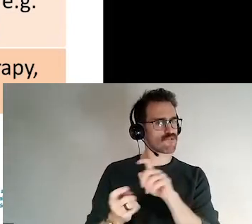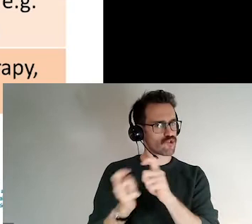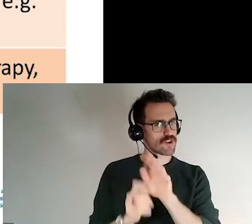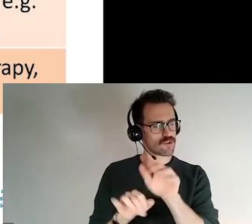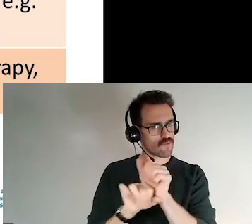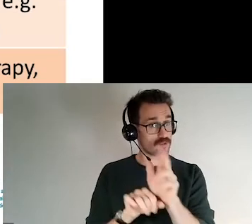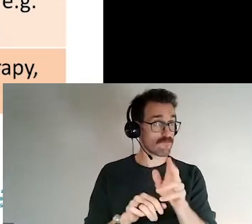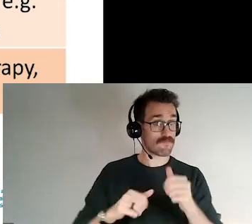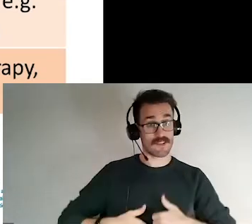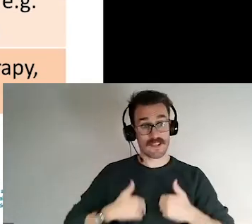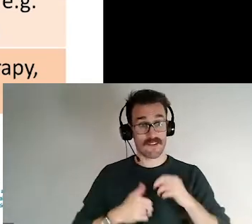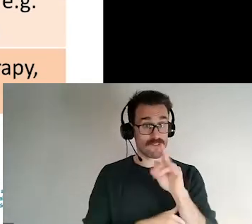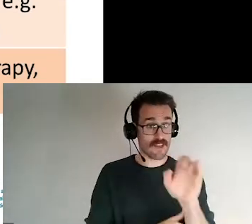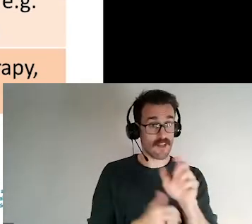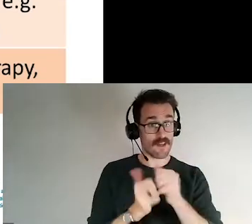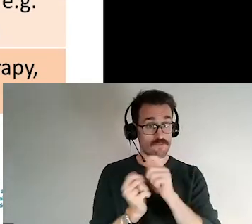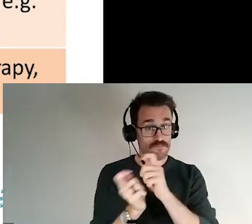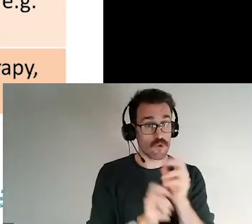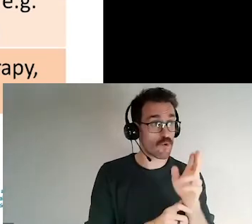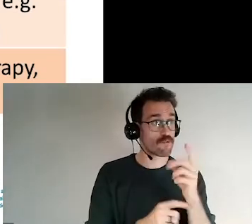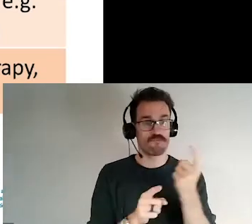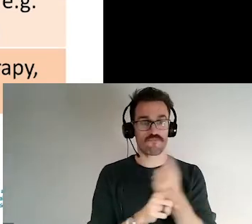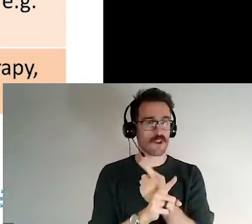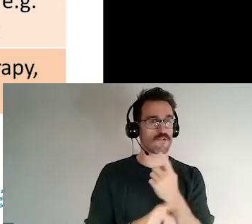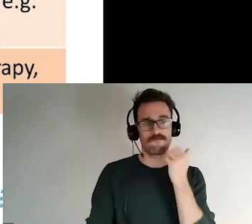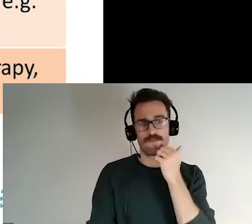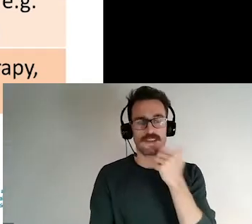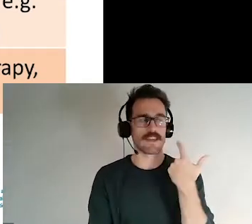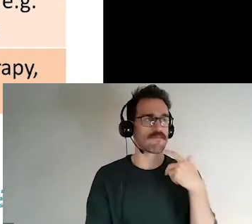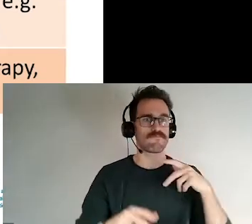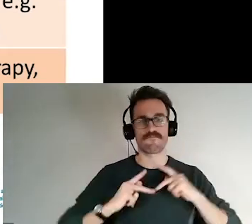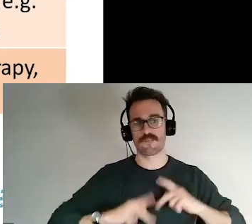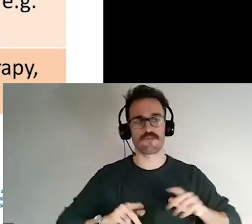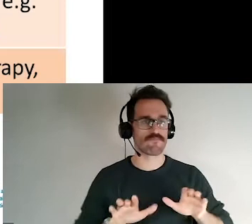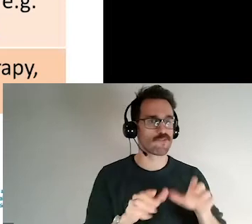like engage in regular physical activity or get professional advice for care, for injuries,